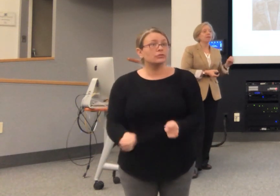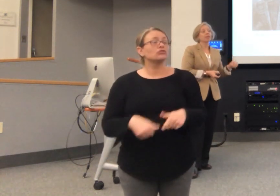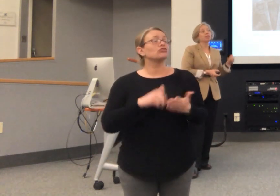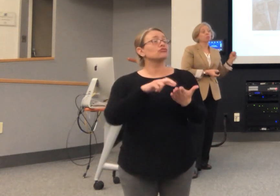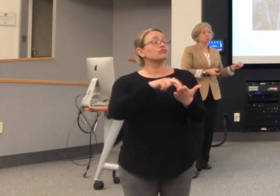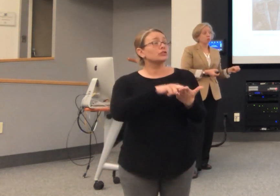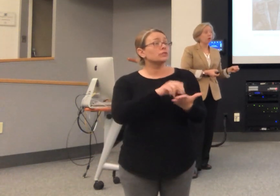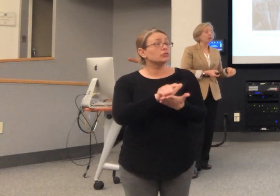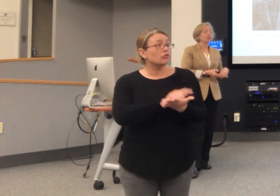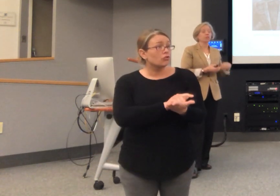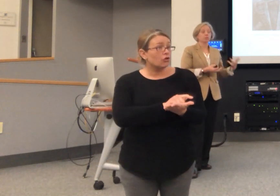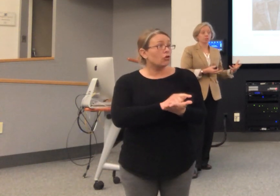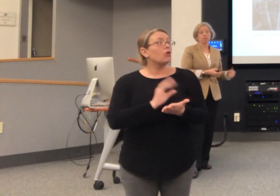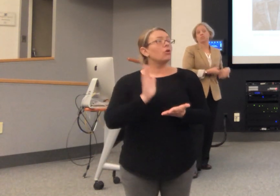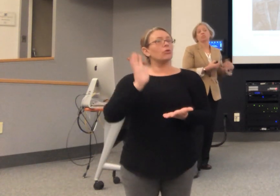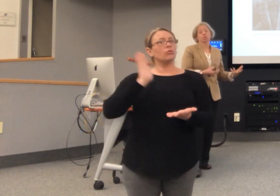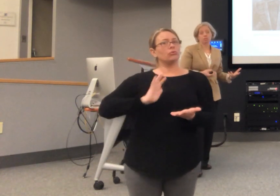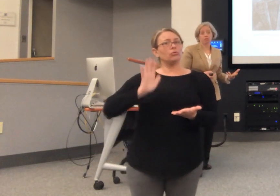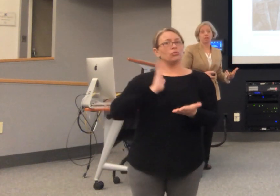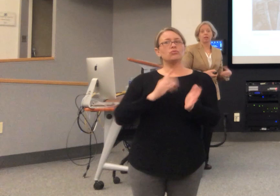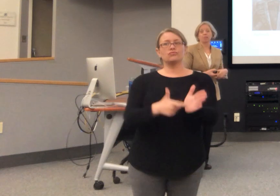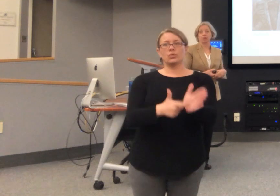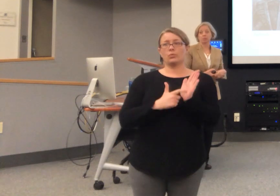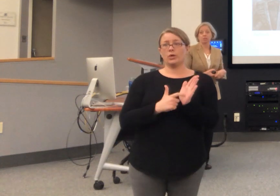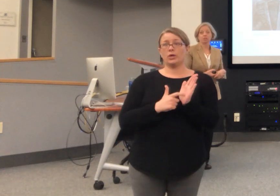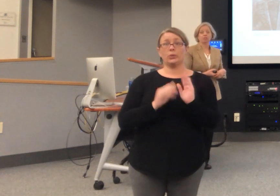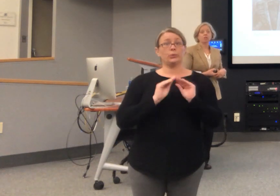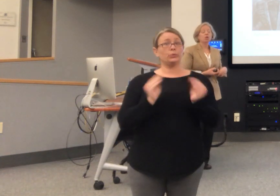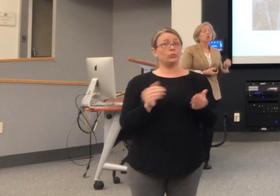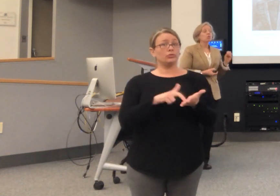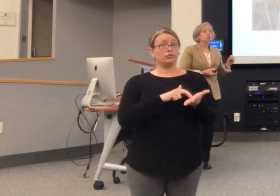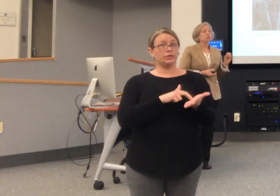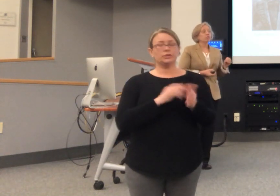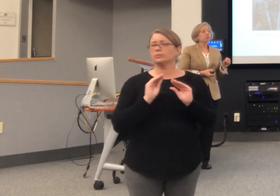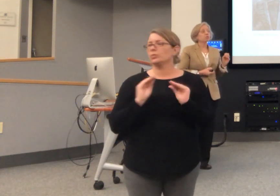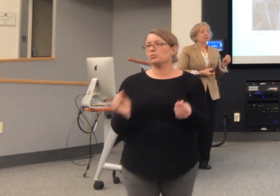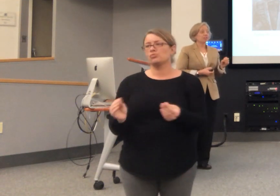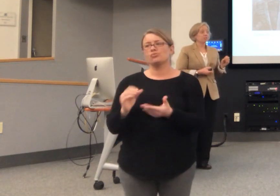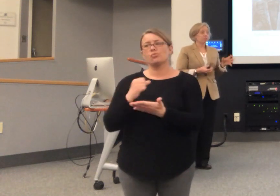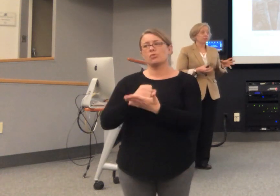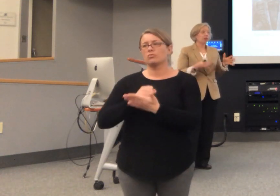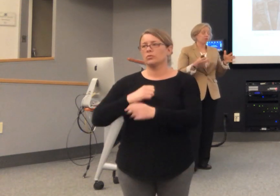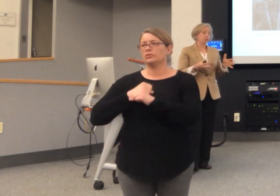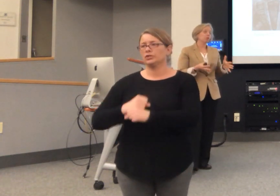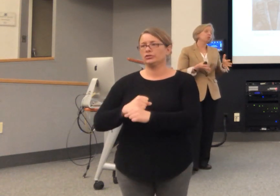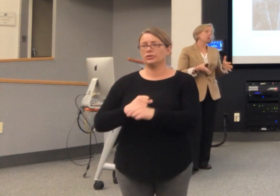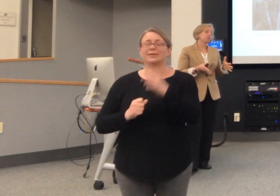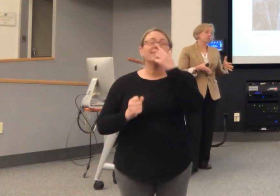Back then it was required. If you didn't register it, you didn't get copyright protection. So if you are trying to figure out if a work you want